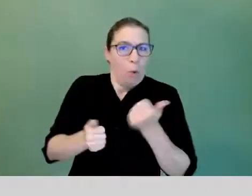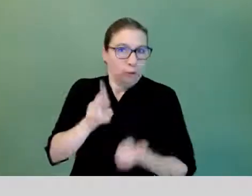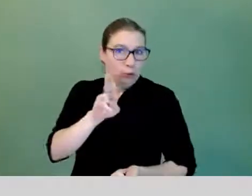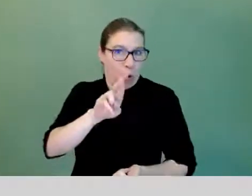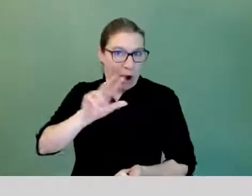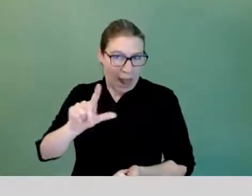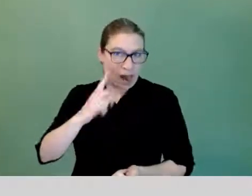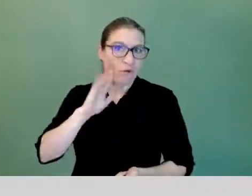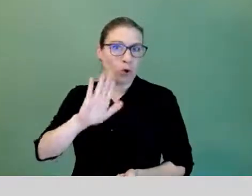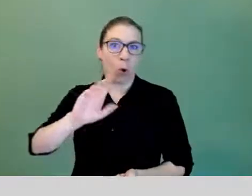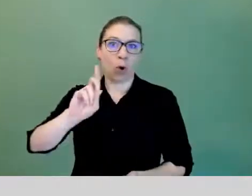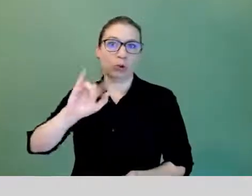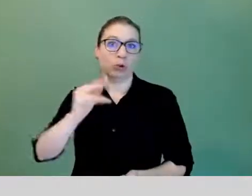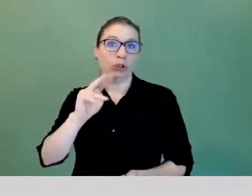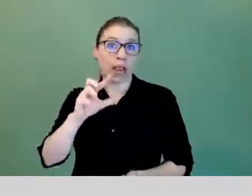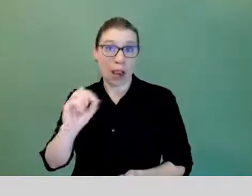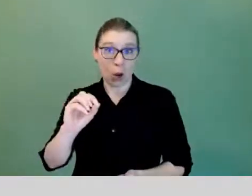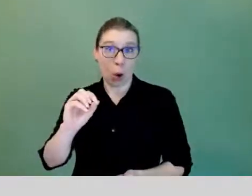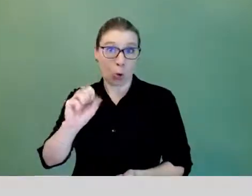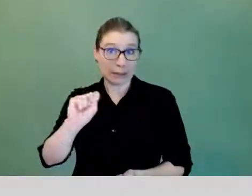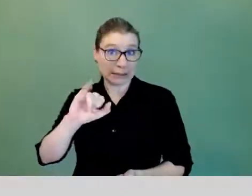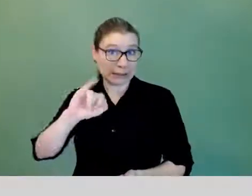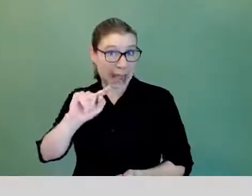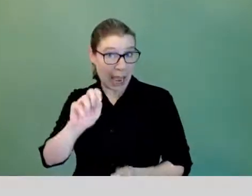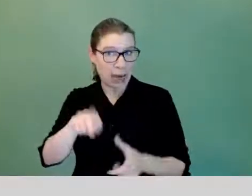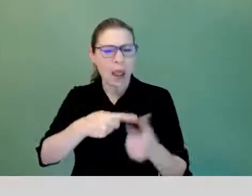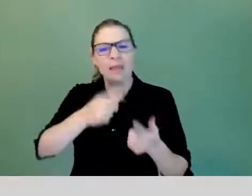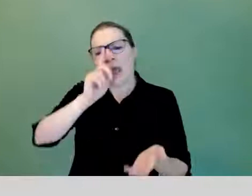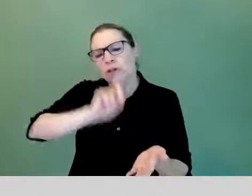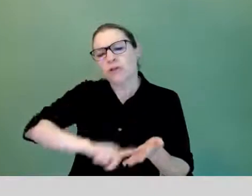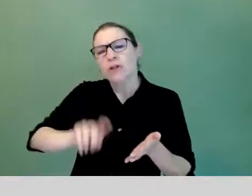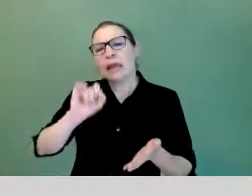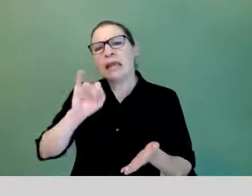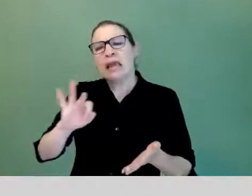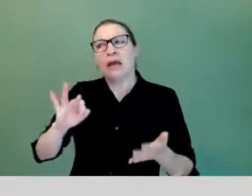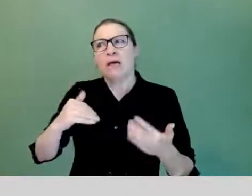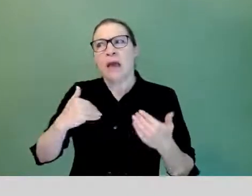and check for the presence of vulnerabilities.